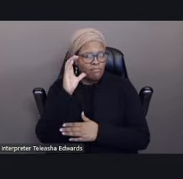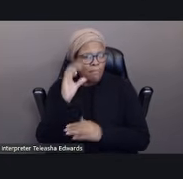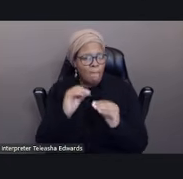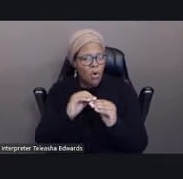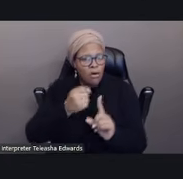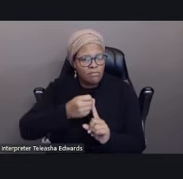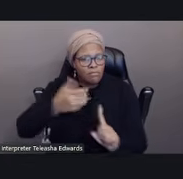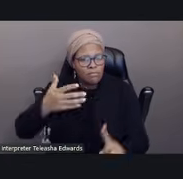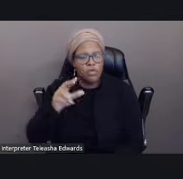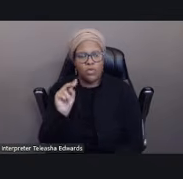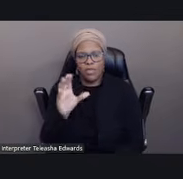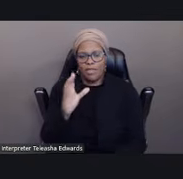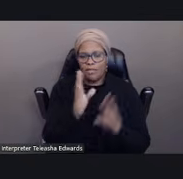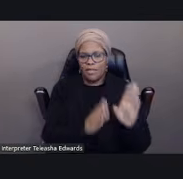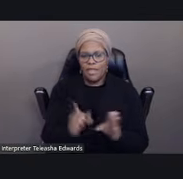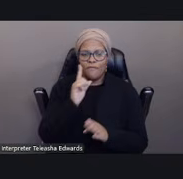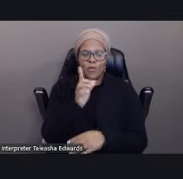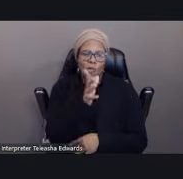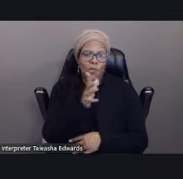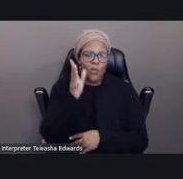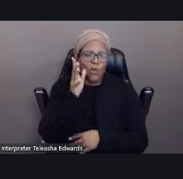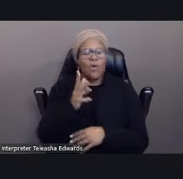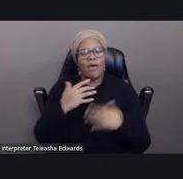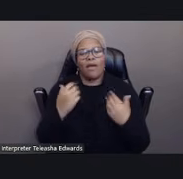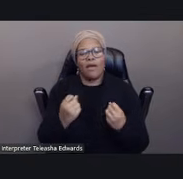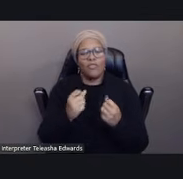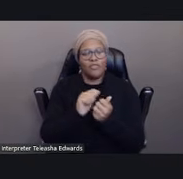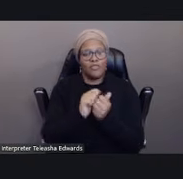the rural health transformation project. And central to this, as many of you know,